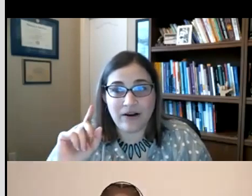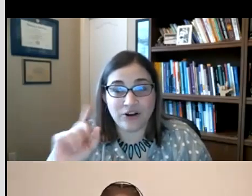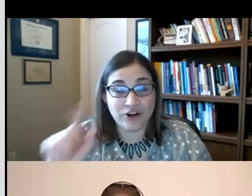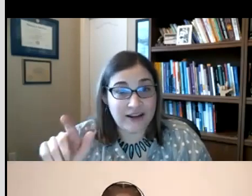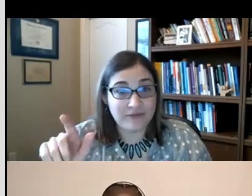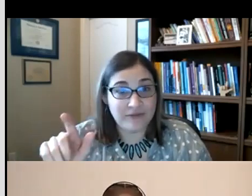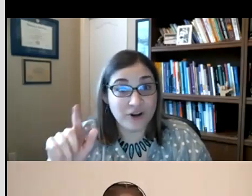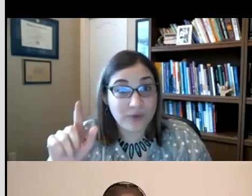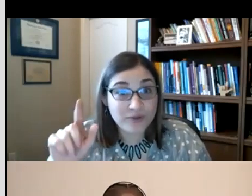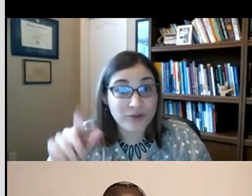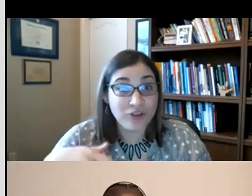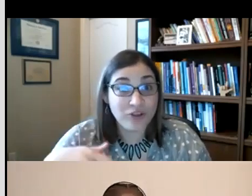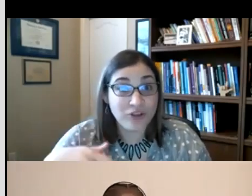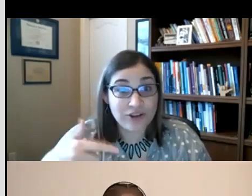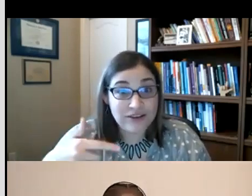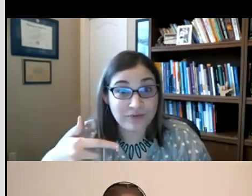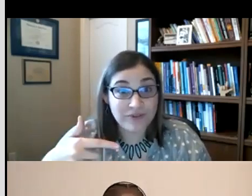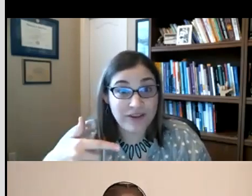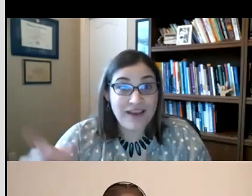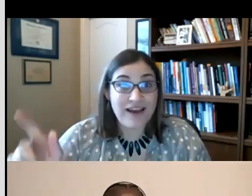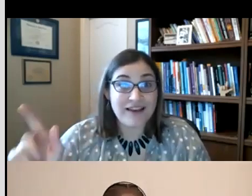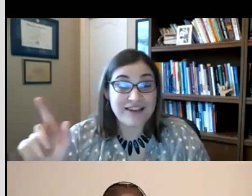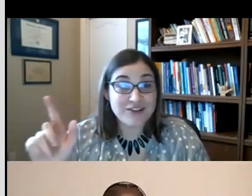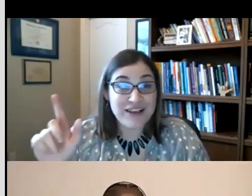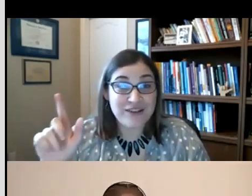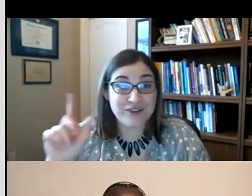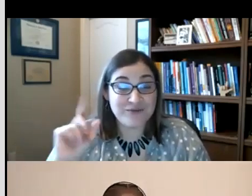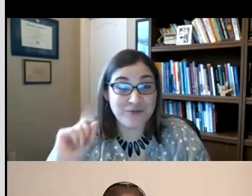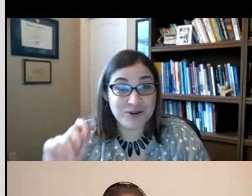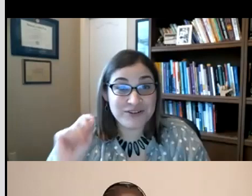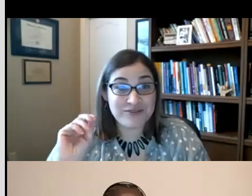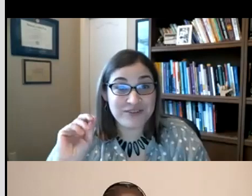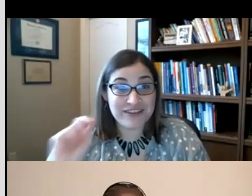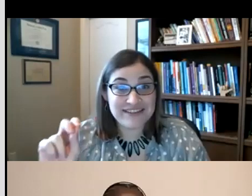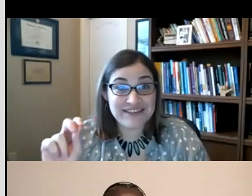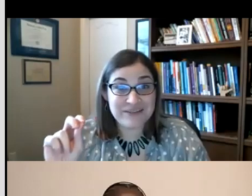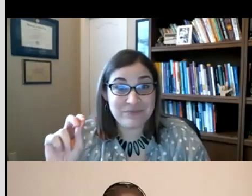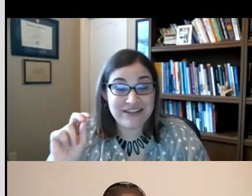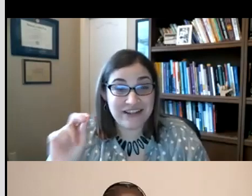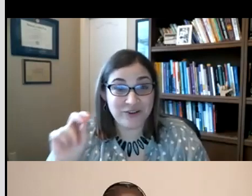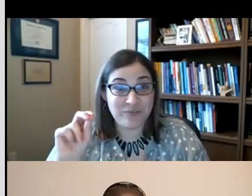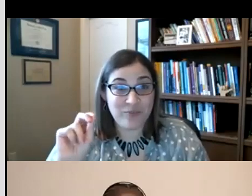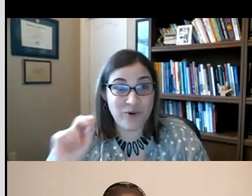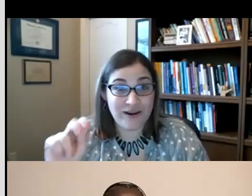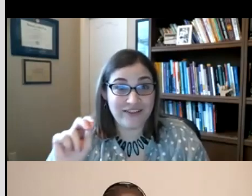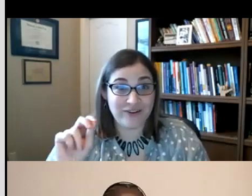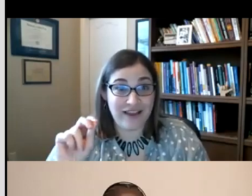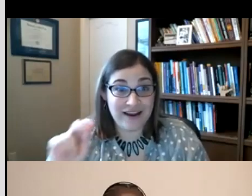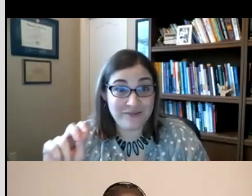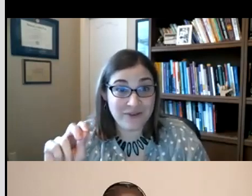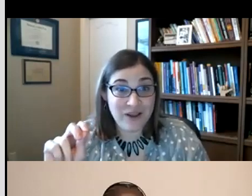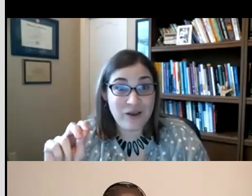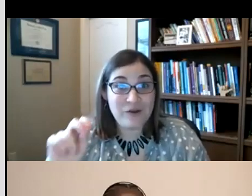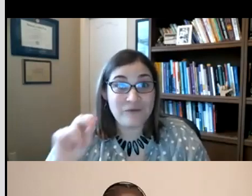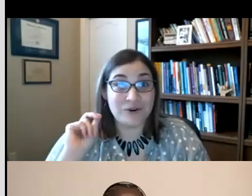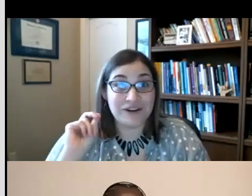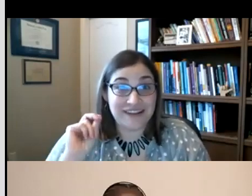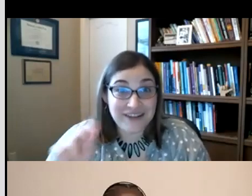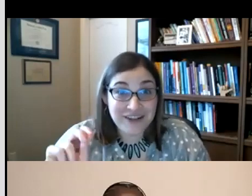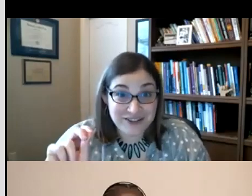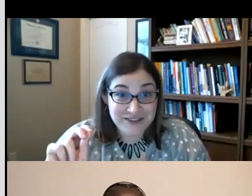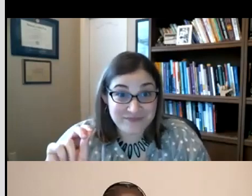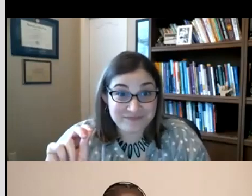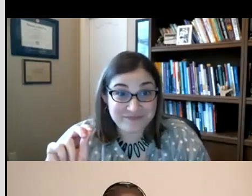TO GO THROUGH A LOT OF GRIEF. SENIORS HAVE LOOKED FOR THIS POINT IN THIER LIFE FOR YEARS.